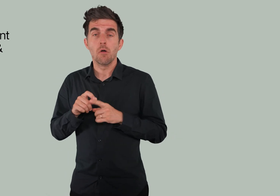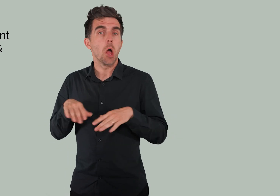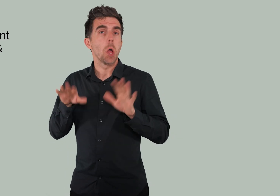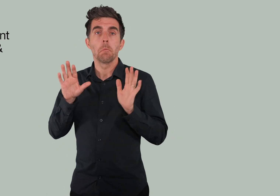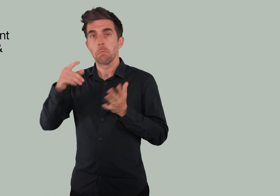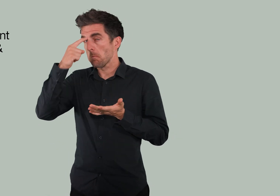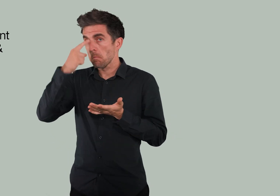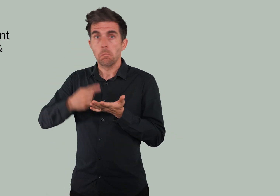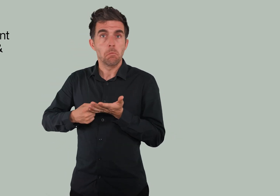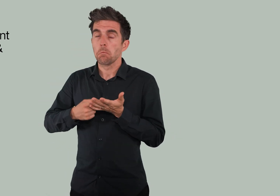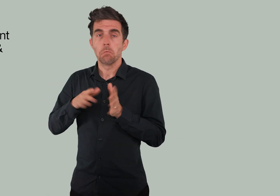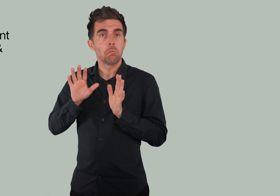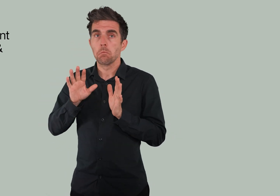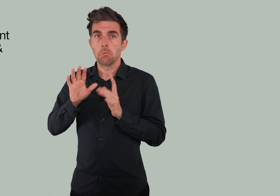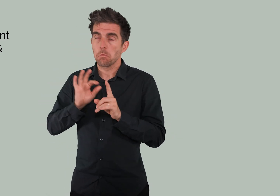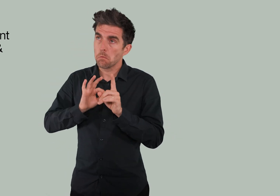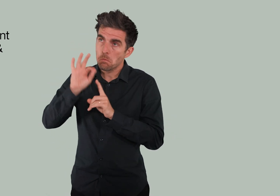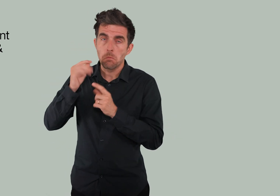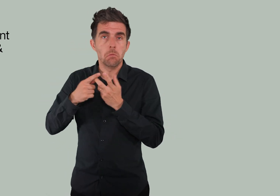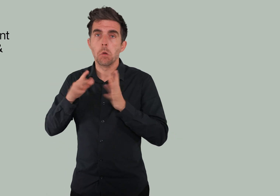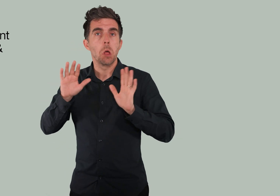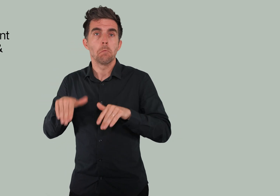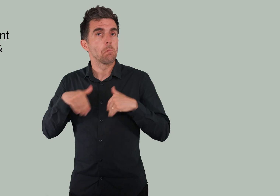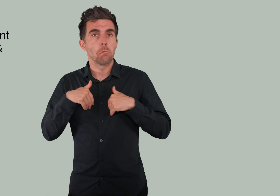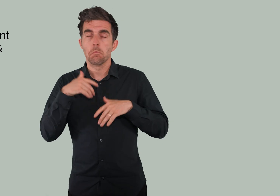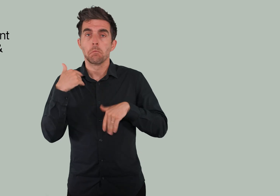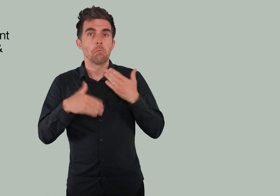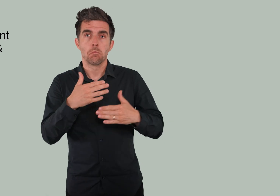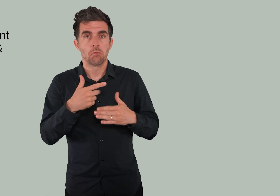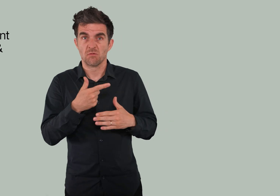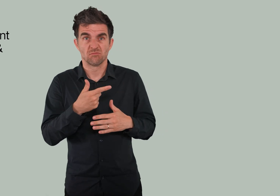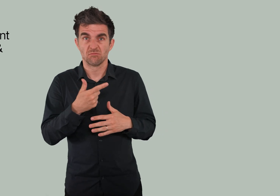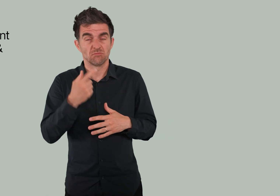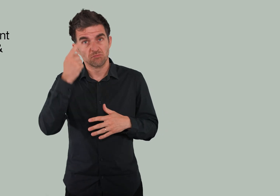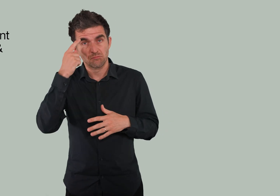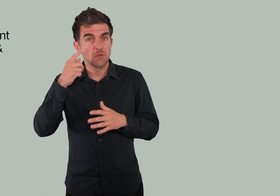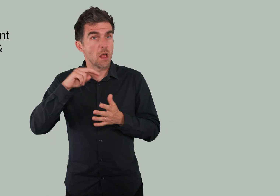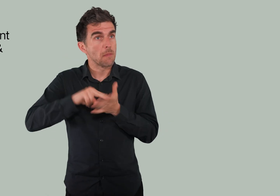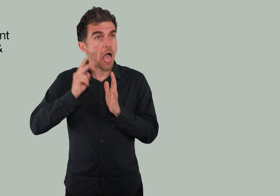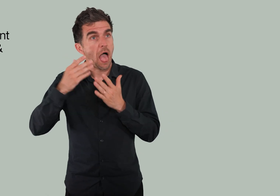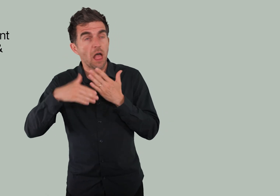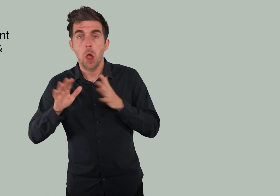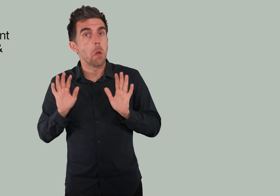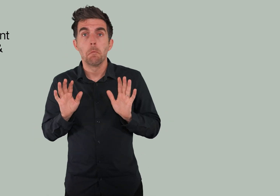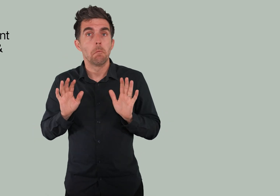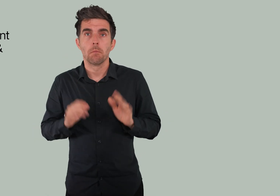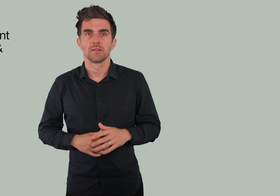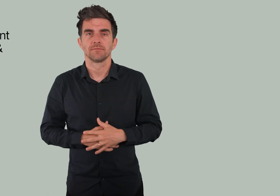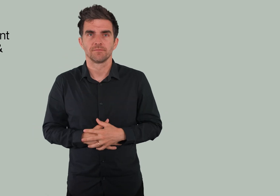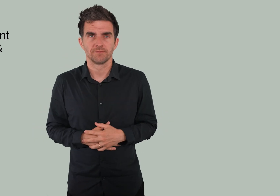and decide not to pursue their claim further tend not to have another plan in mind.